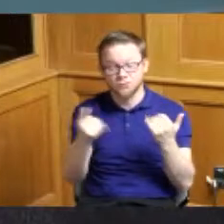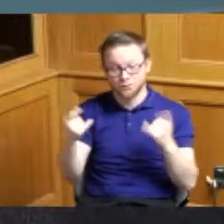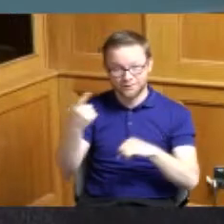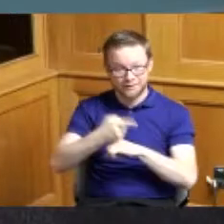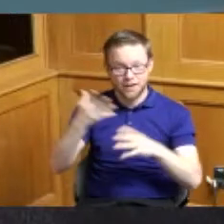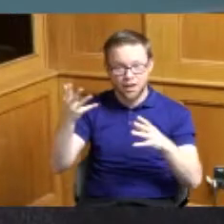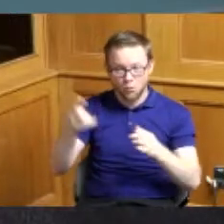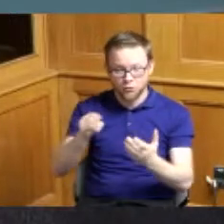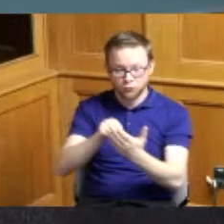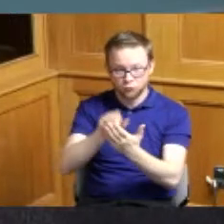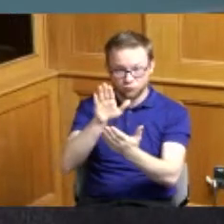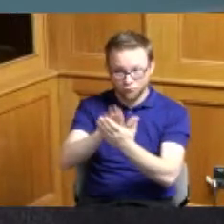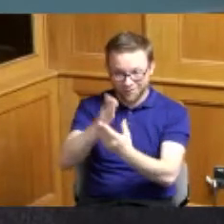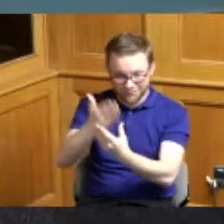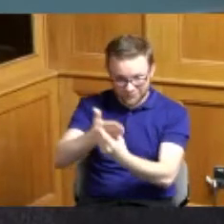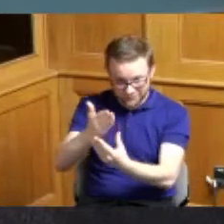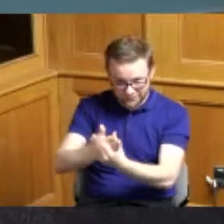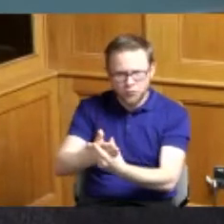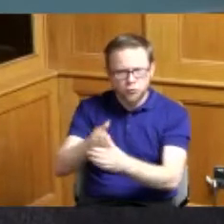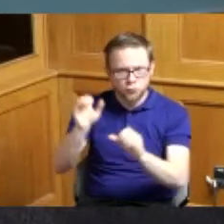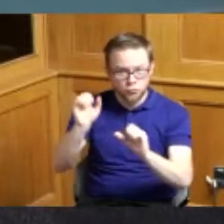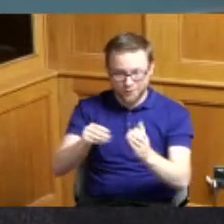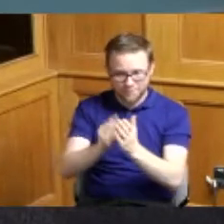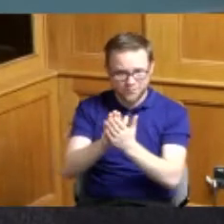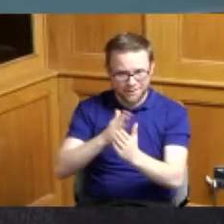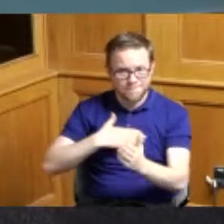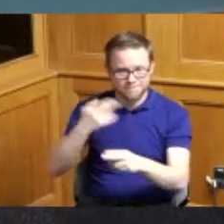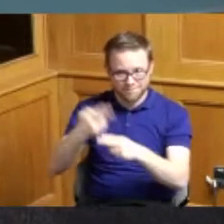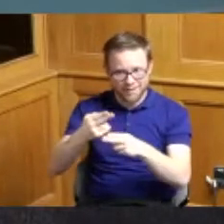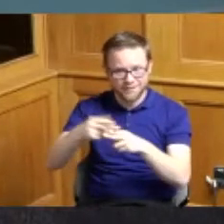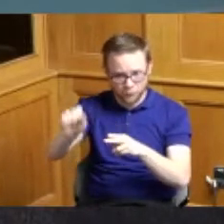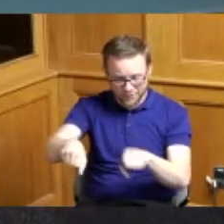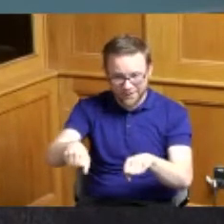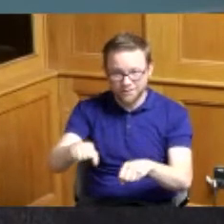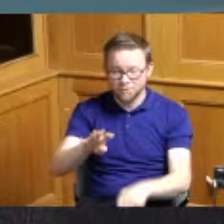how you can say and attribute it to me that 48 hours is unacceptable